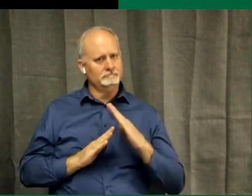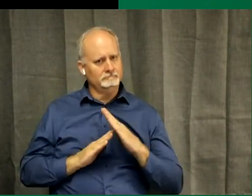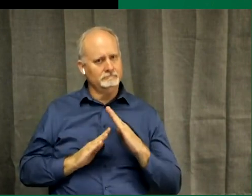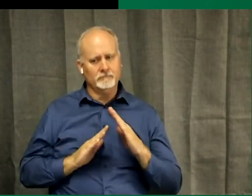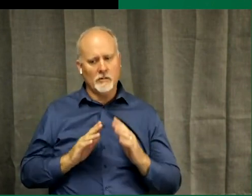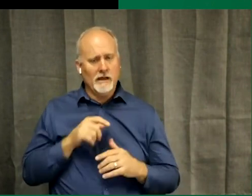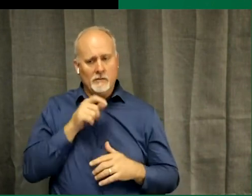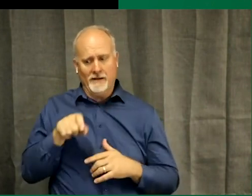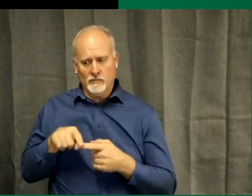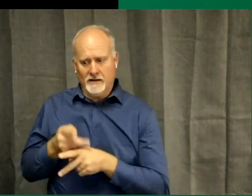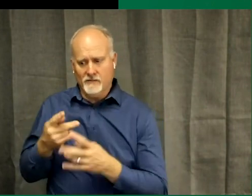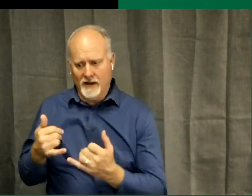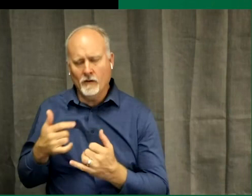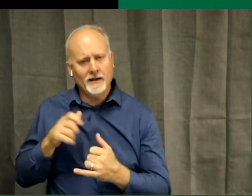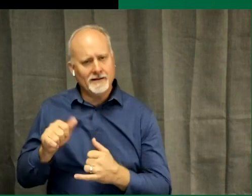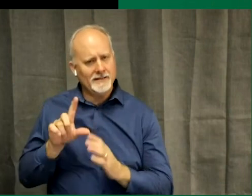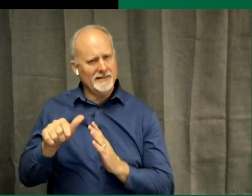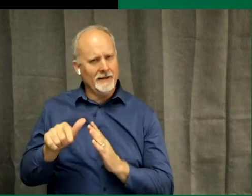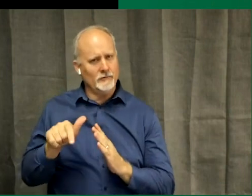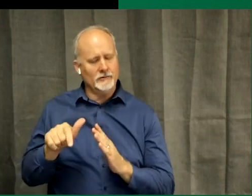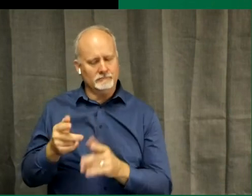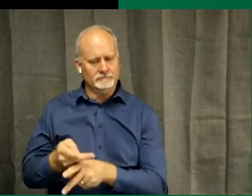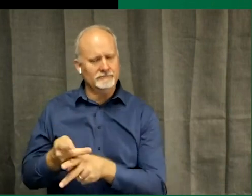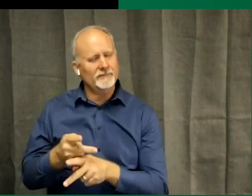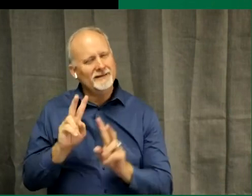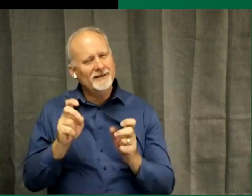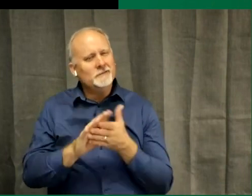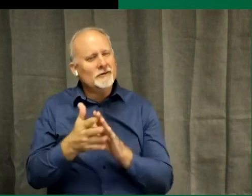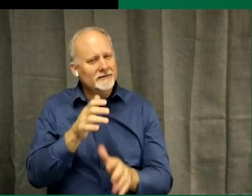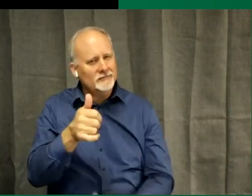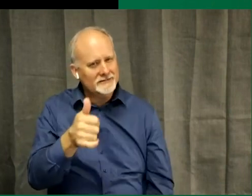i can come back to it later just giving yourself a sense of forgiveness to allow yourself to indulge